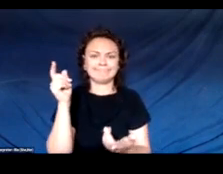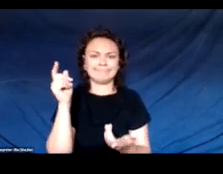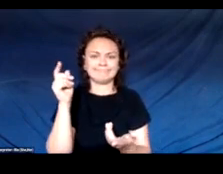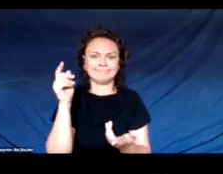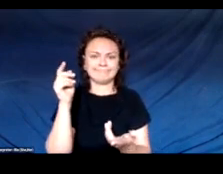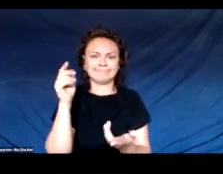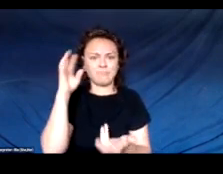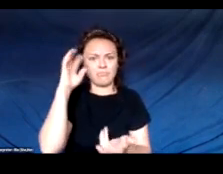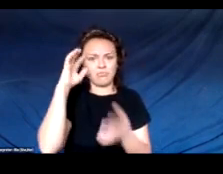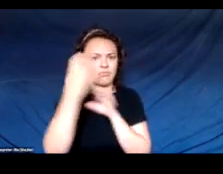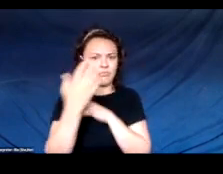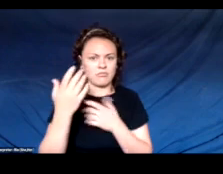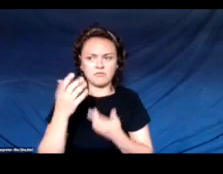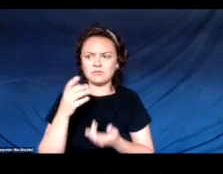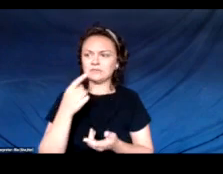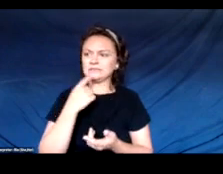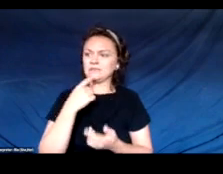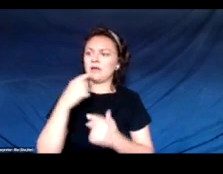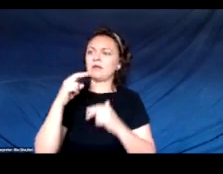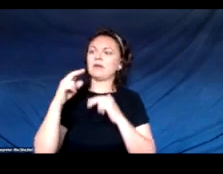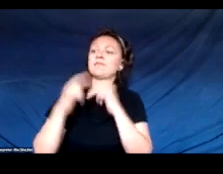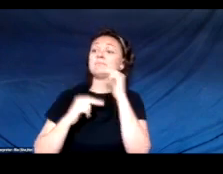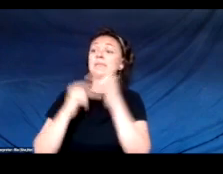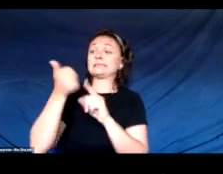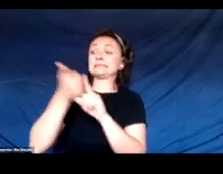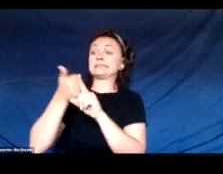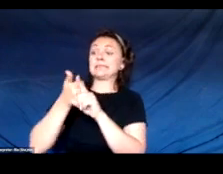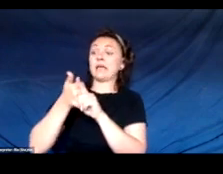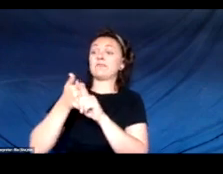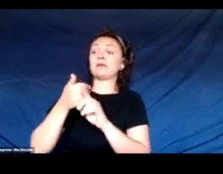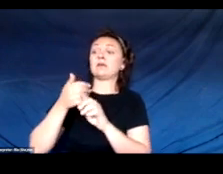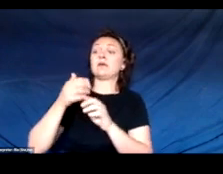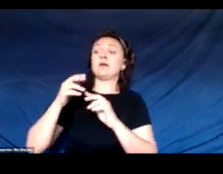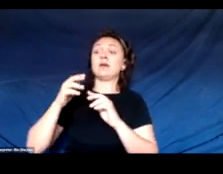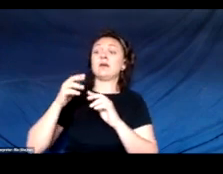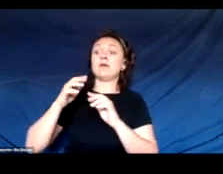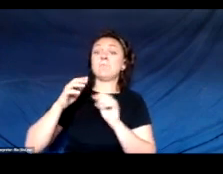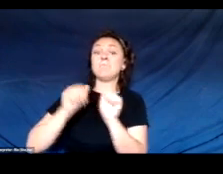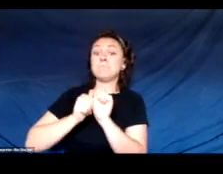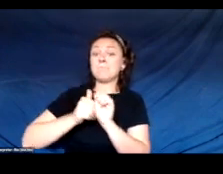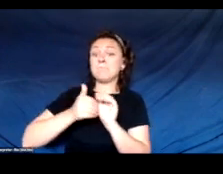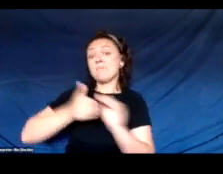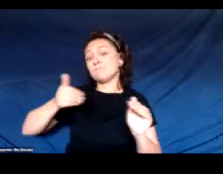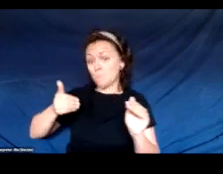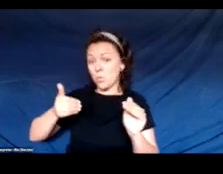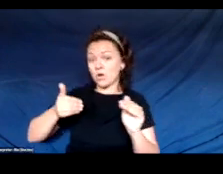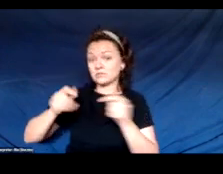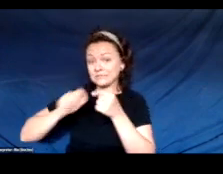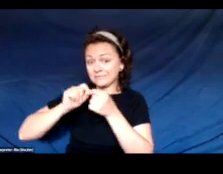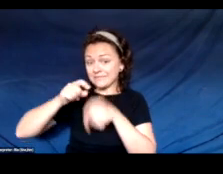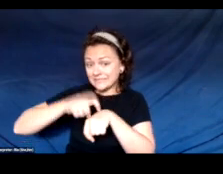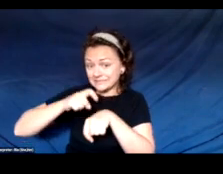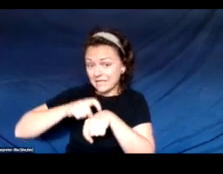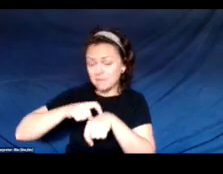where if a building is built before a certain time, it doesn't have to be made accessible.